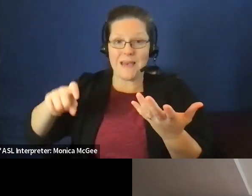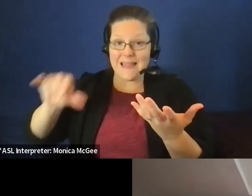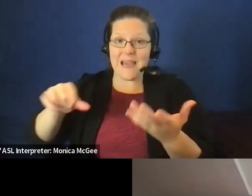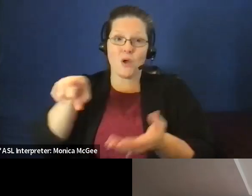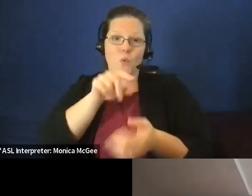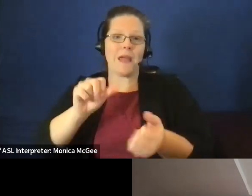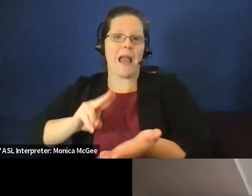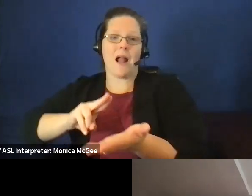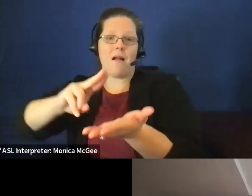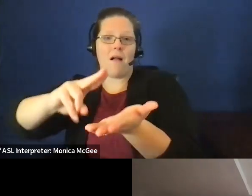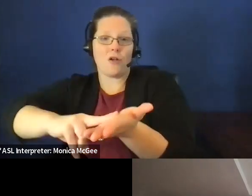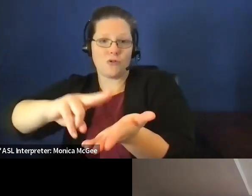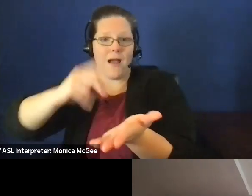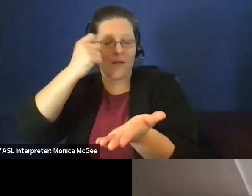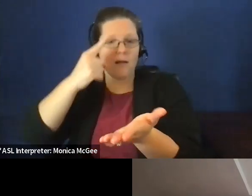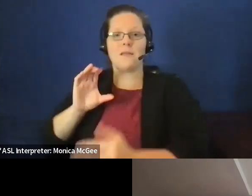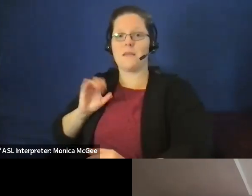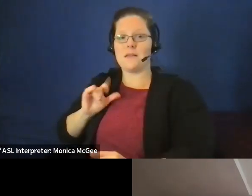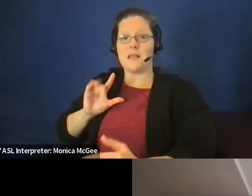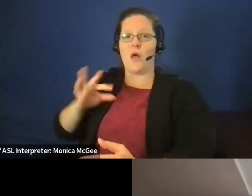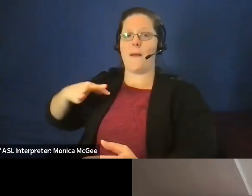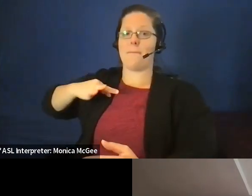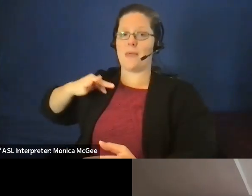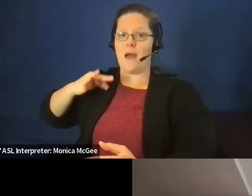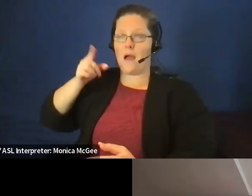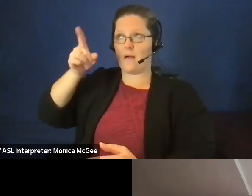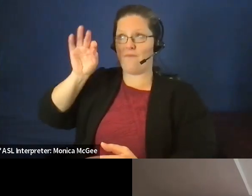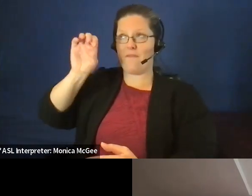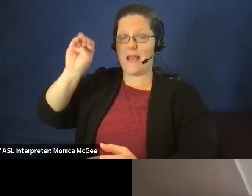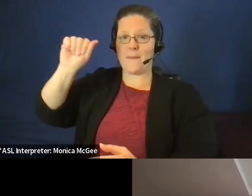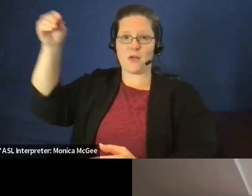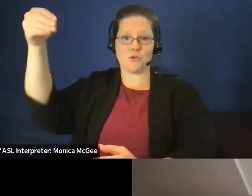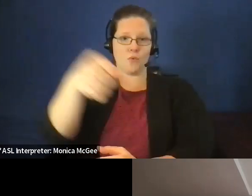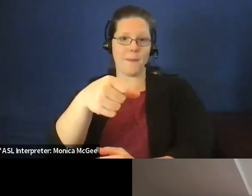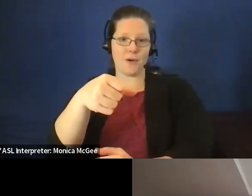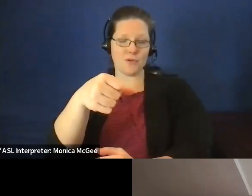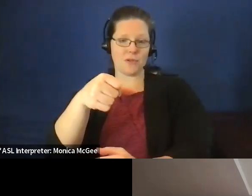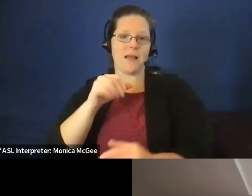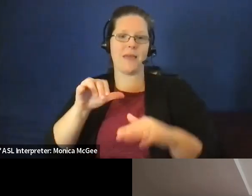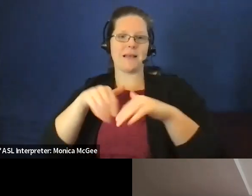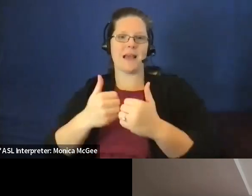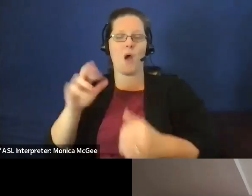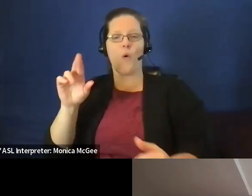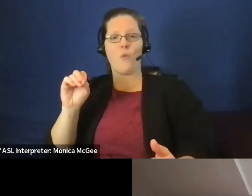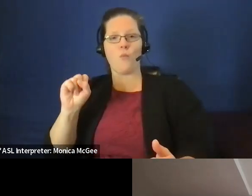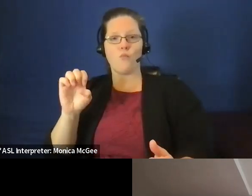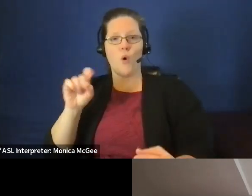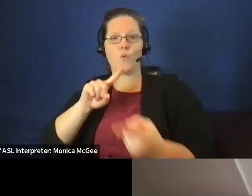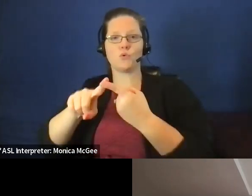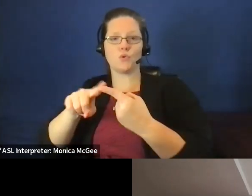assistant services at that agency or fiscal management services. You can still contract that out and you will be